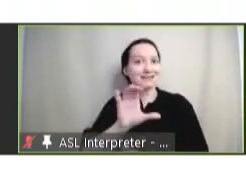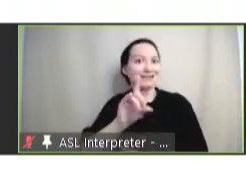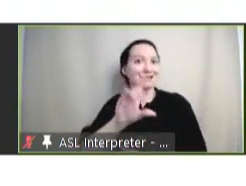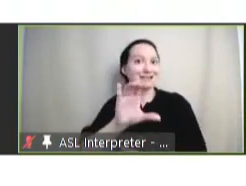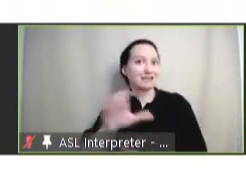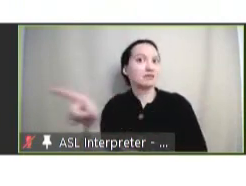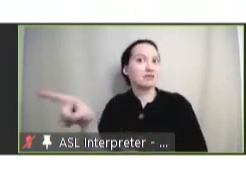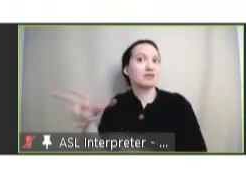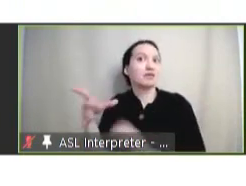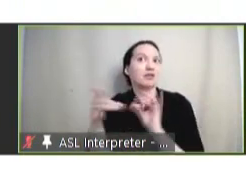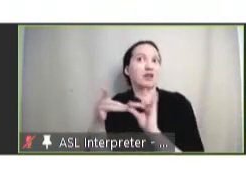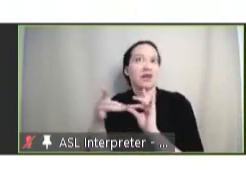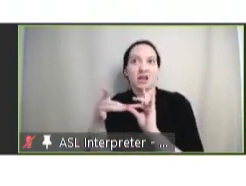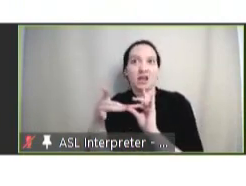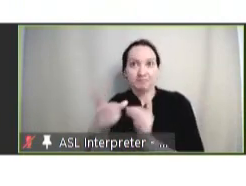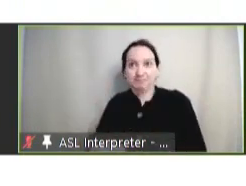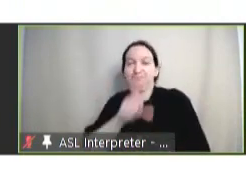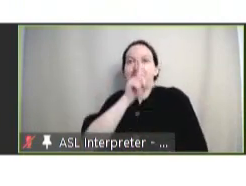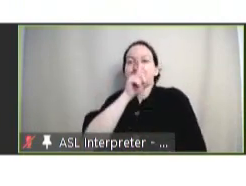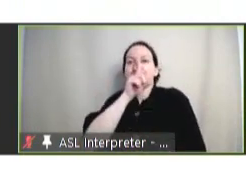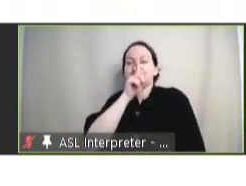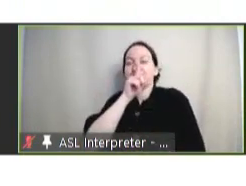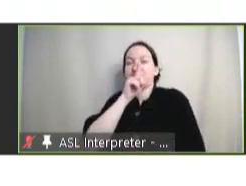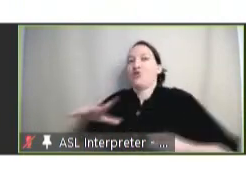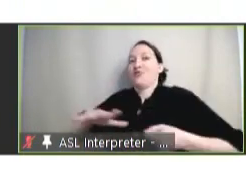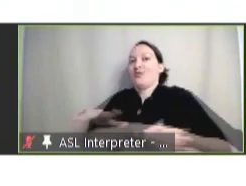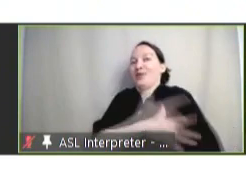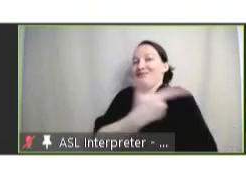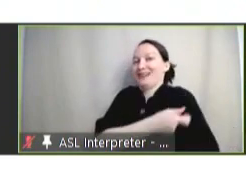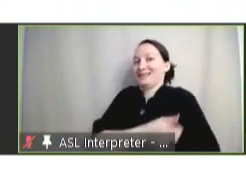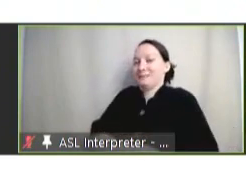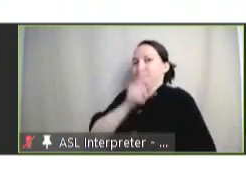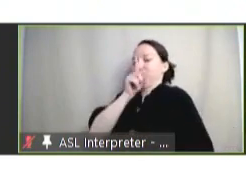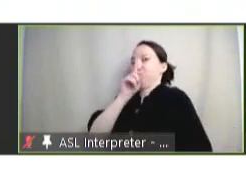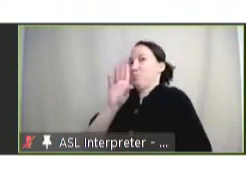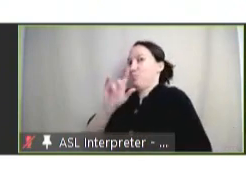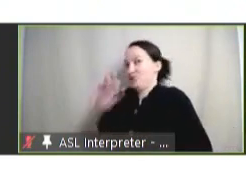it hasn't been included in the definition of fully vaccinated because the data that is also